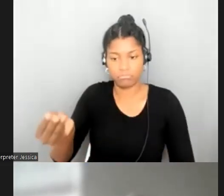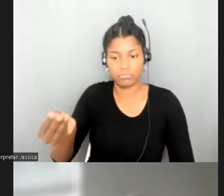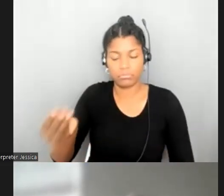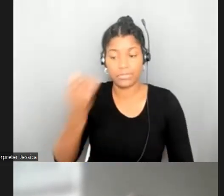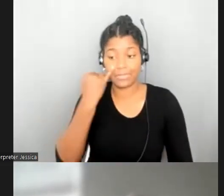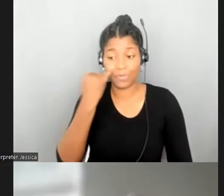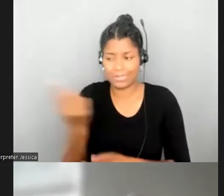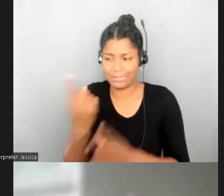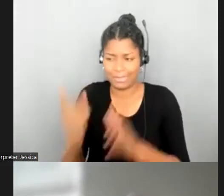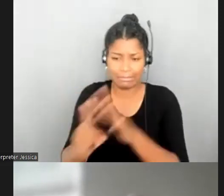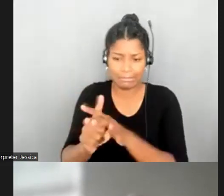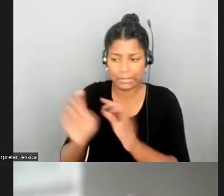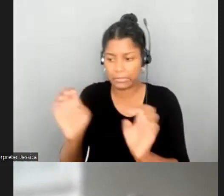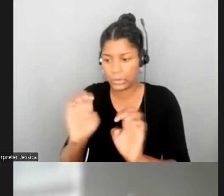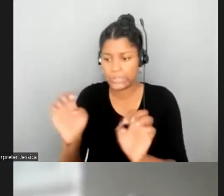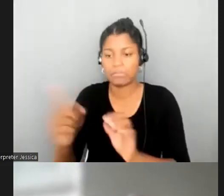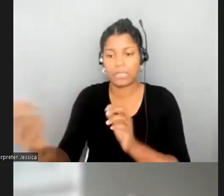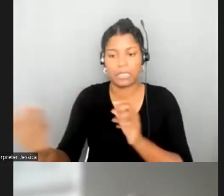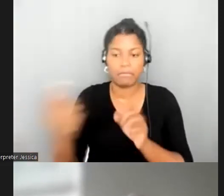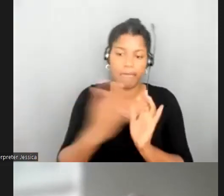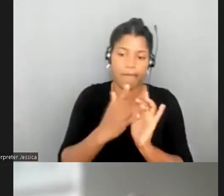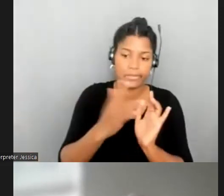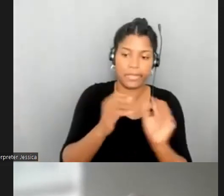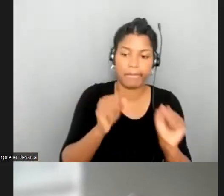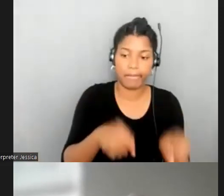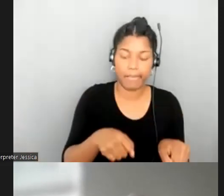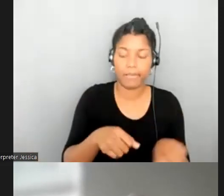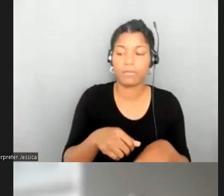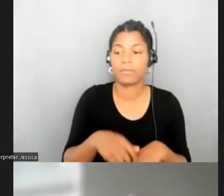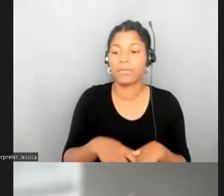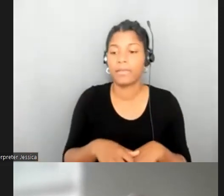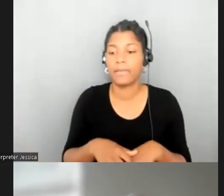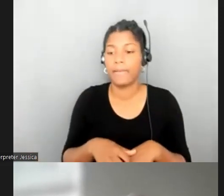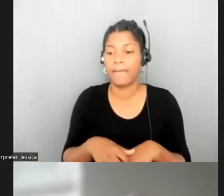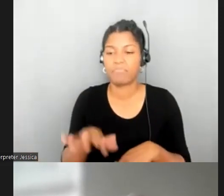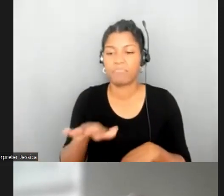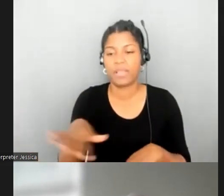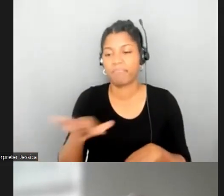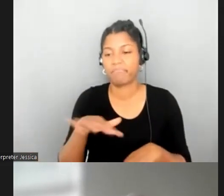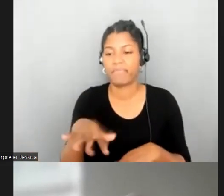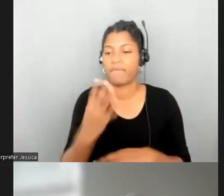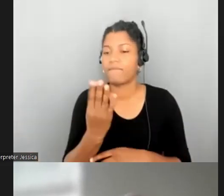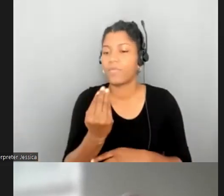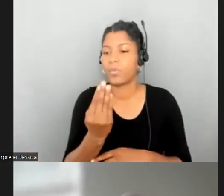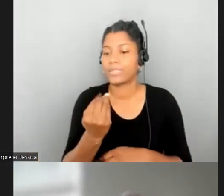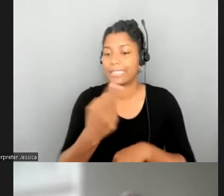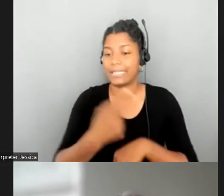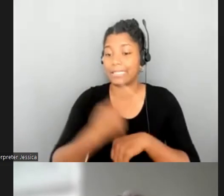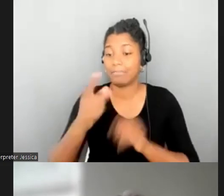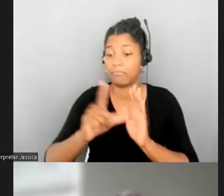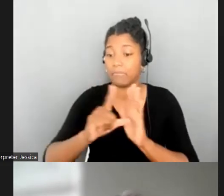We would check in with them shortly after, and then about 14 days later we would check in with them.